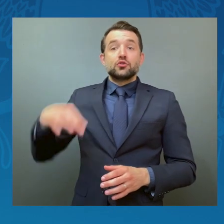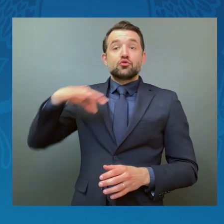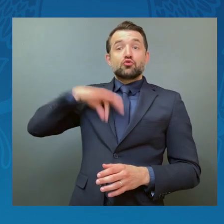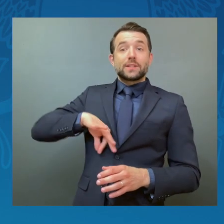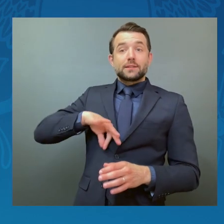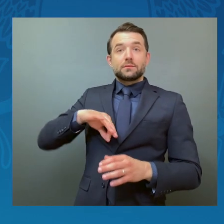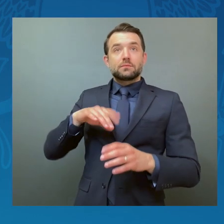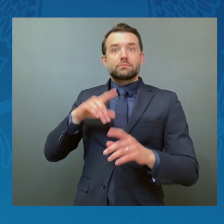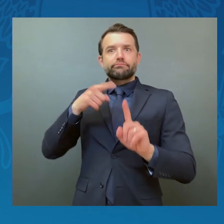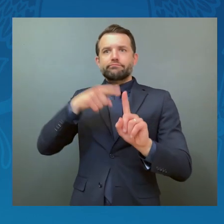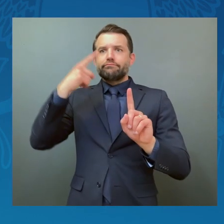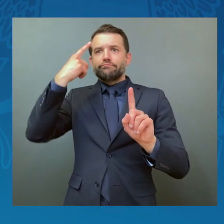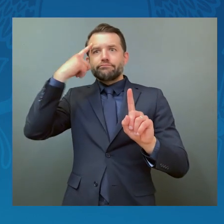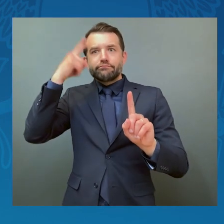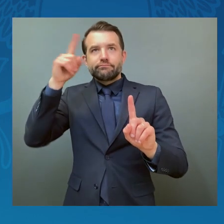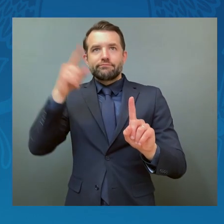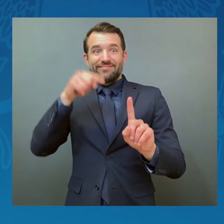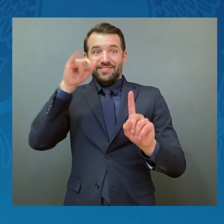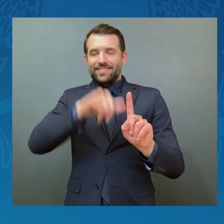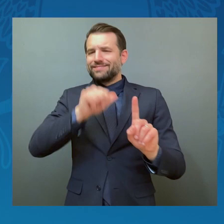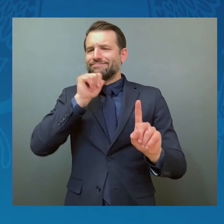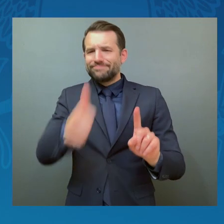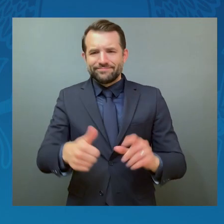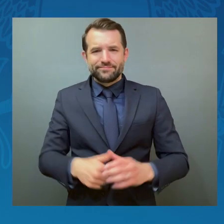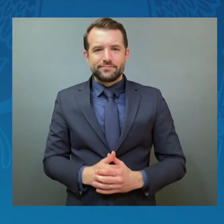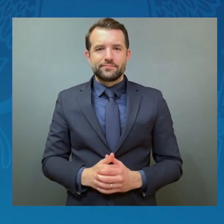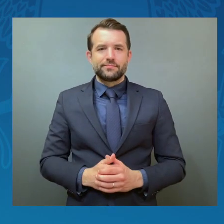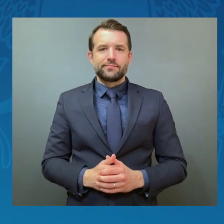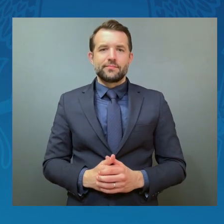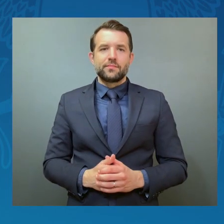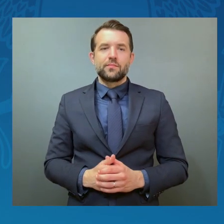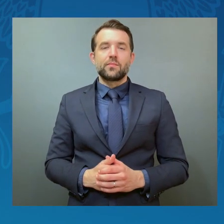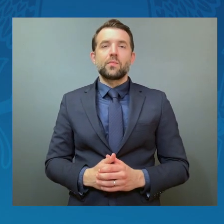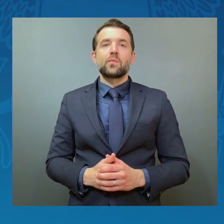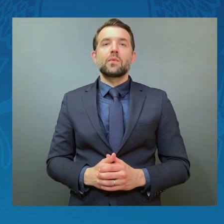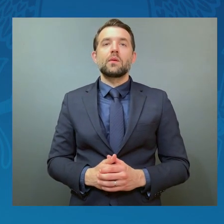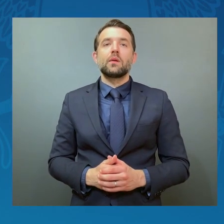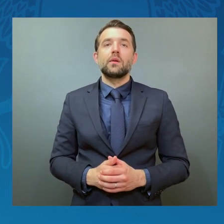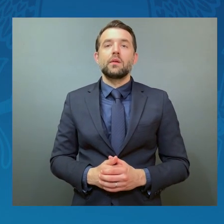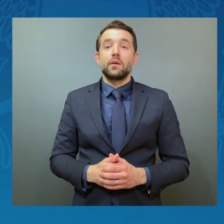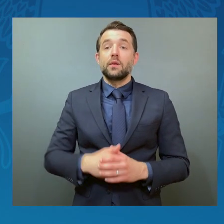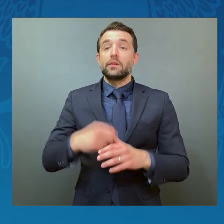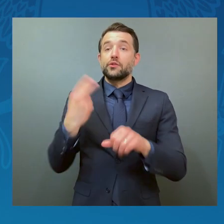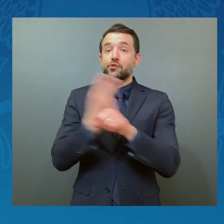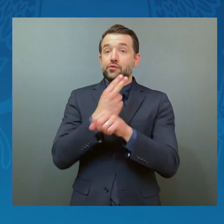At the Consumer Financial Protection Bureau, we're going to be taking a number of actions, along with others in the government,